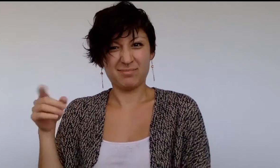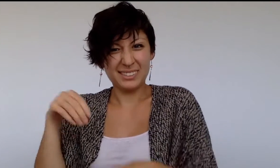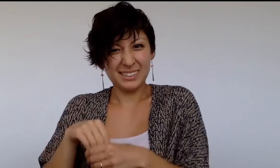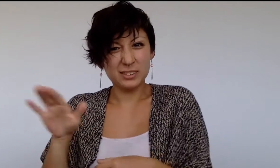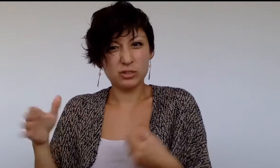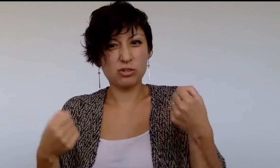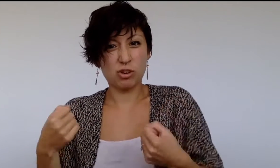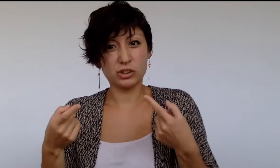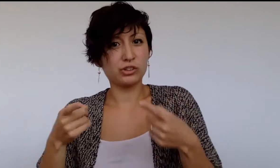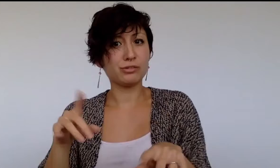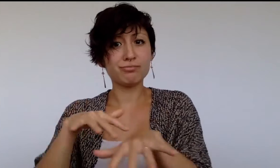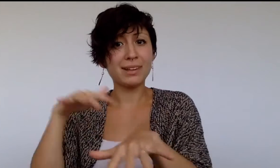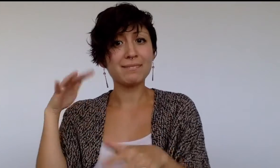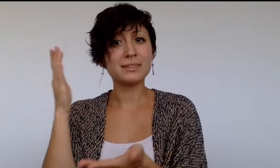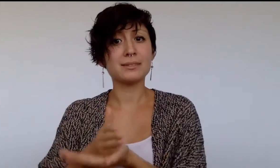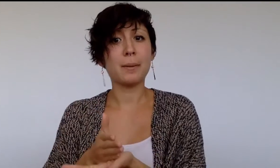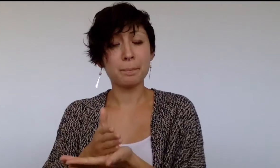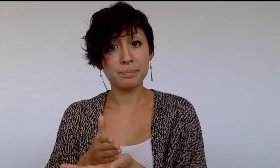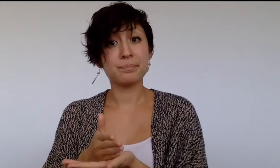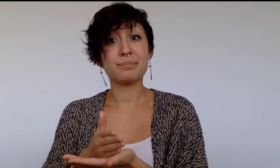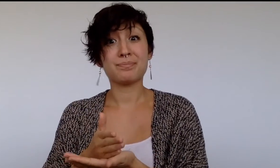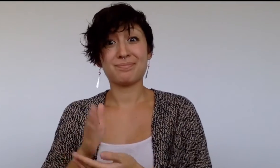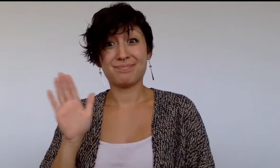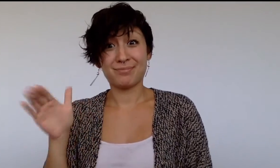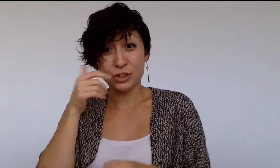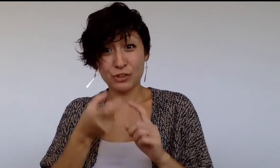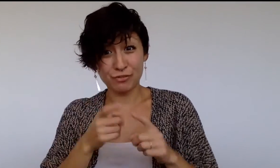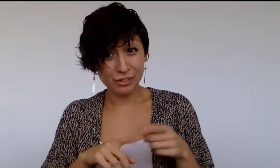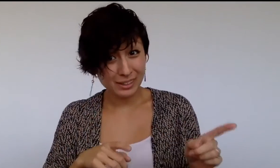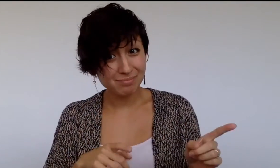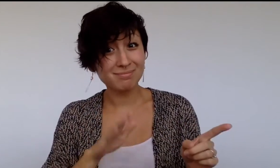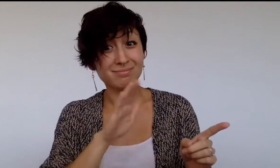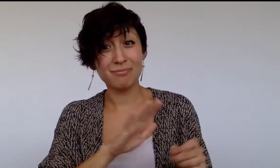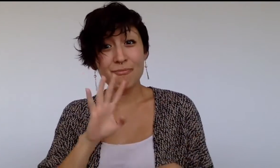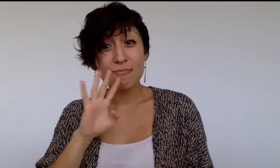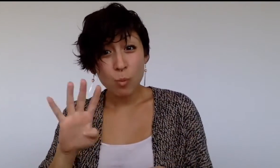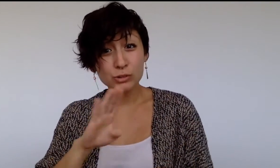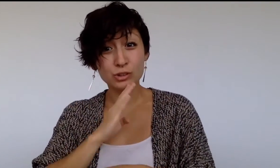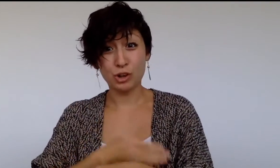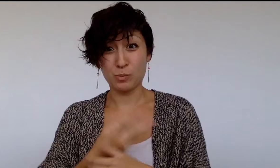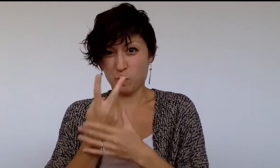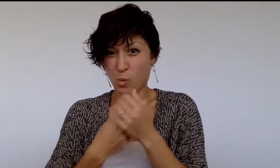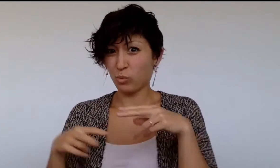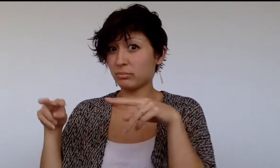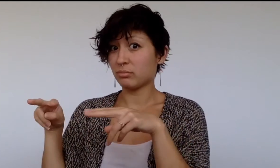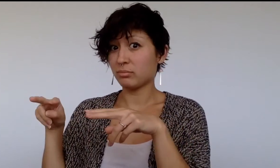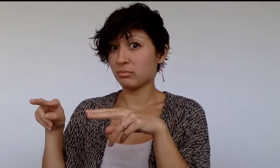in his car during a traffic stop while his girlfriend and her four-year-old daughter looked on.